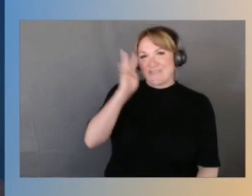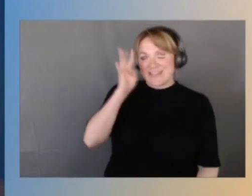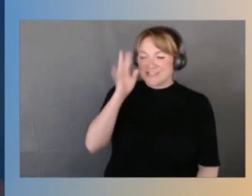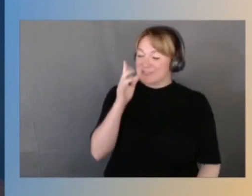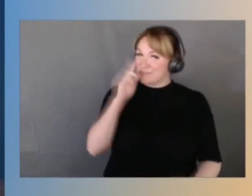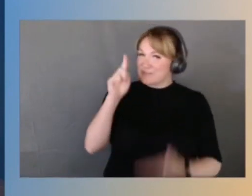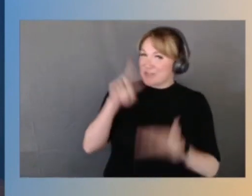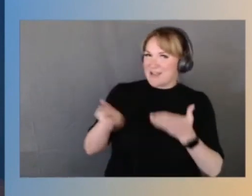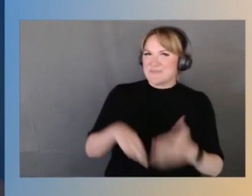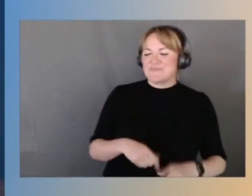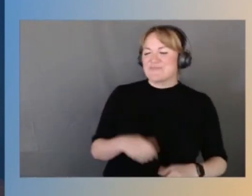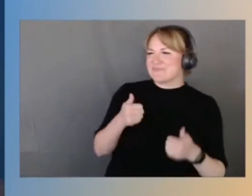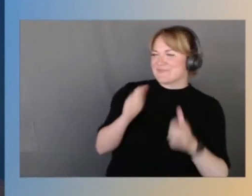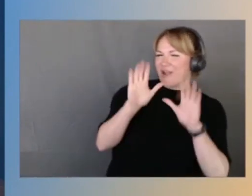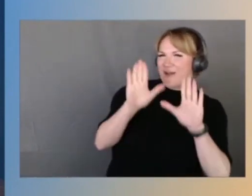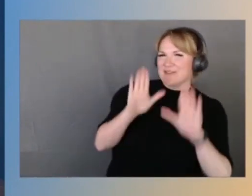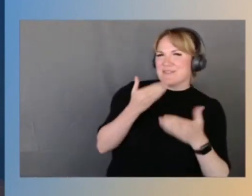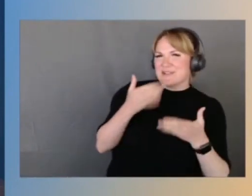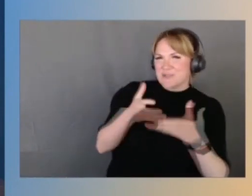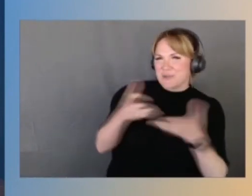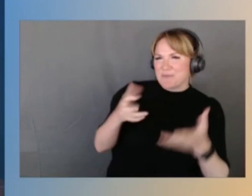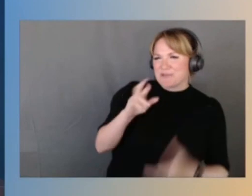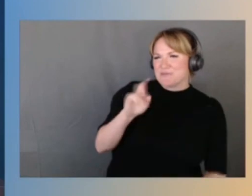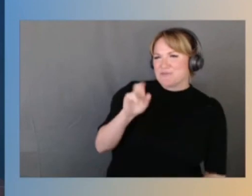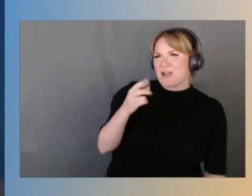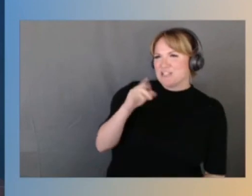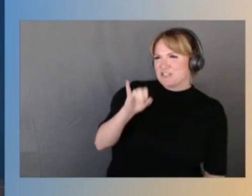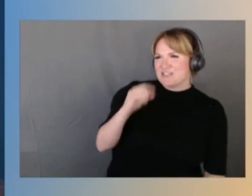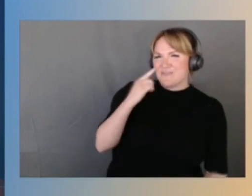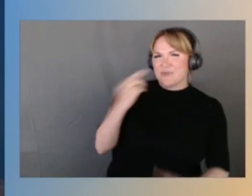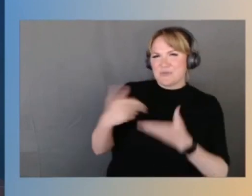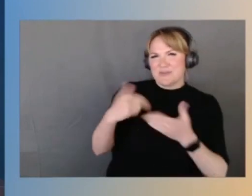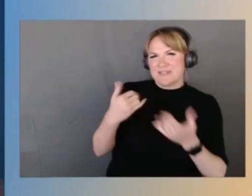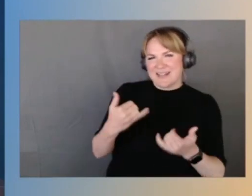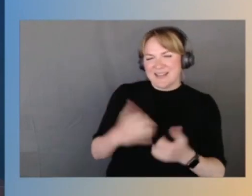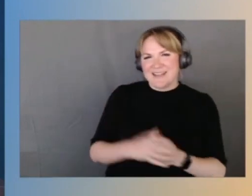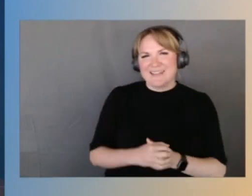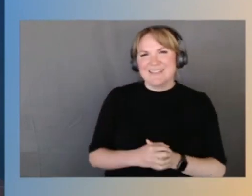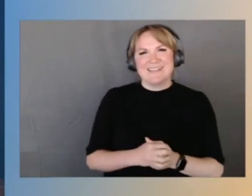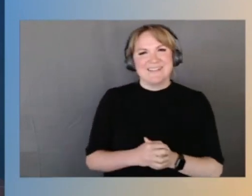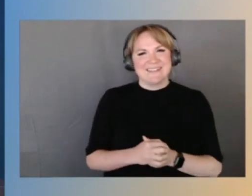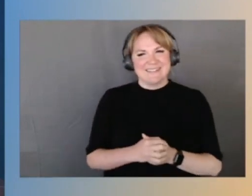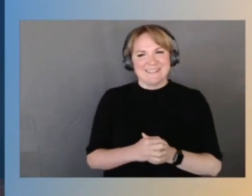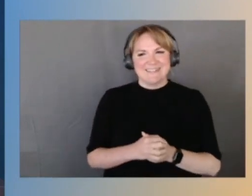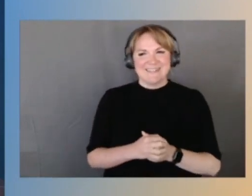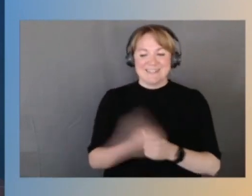Well, thank you so much, Roshni, for joining us today. We've learned quite a lot, you know,